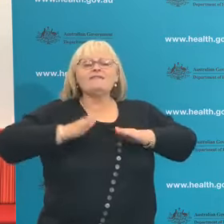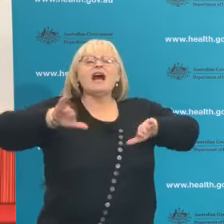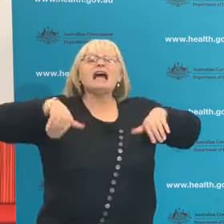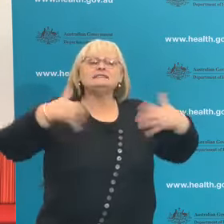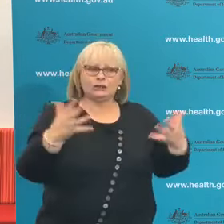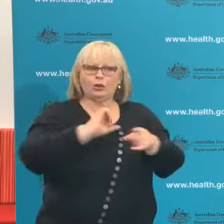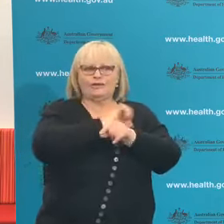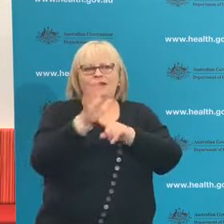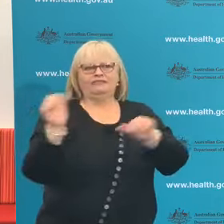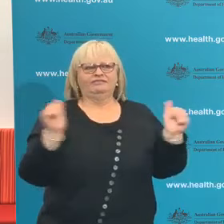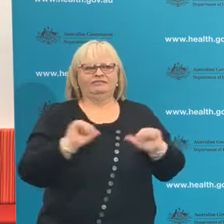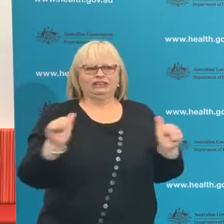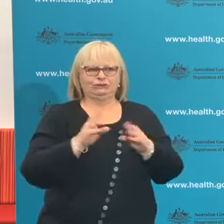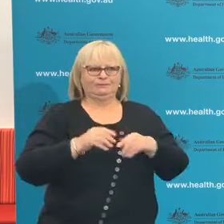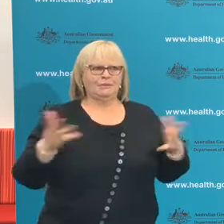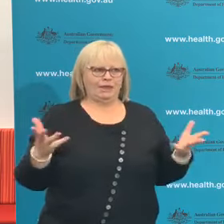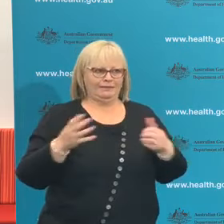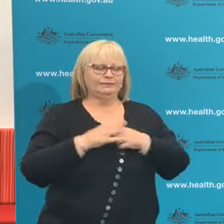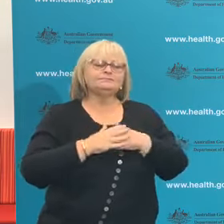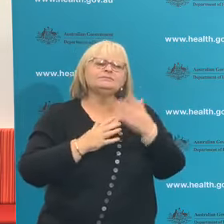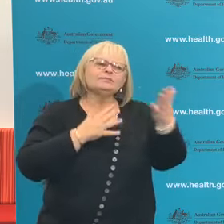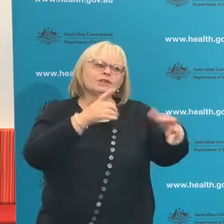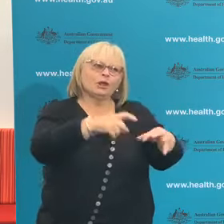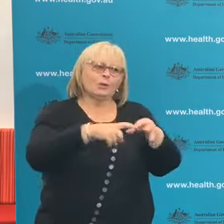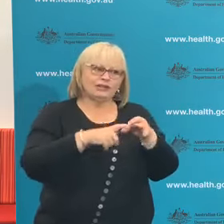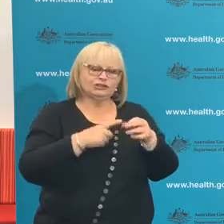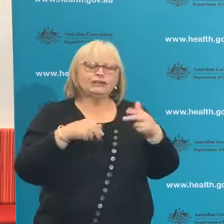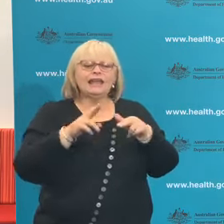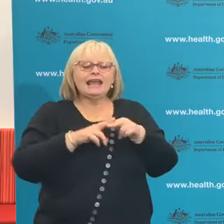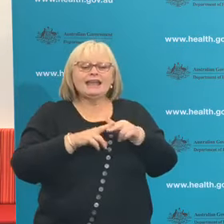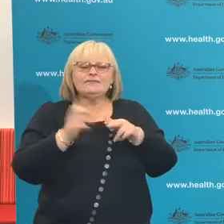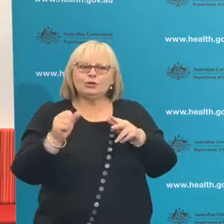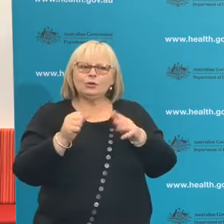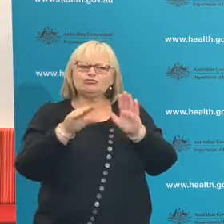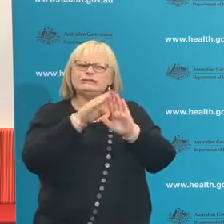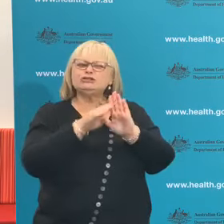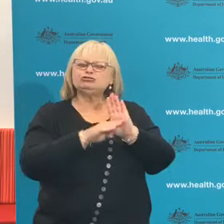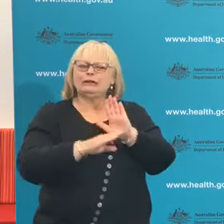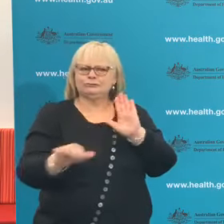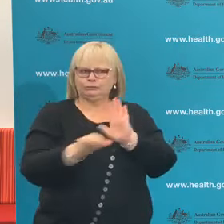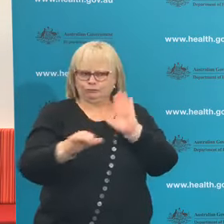How then, in terms of if you're looking at easing those restrictions, what's you're thinking